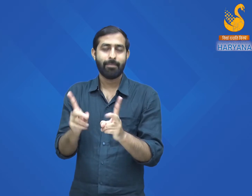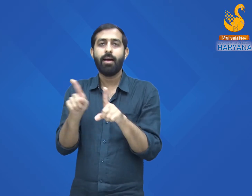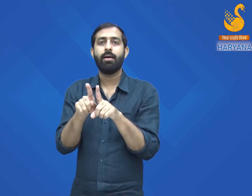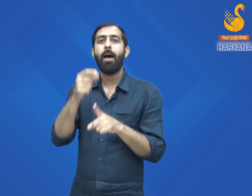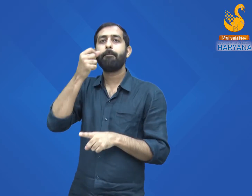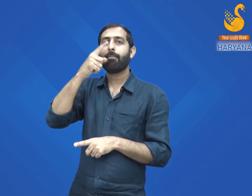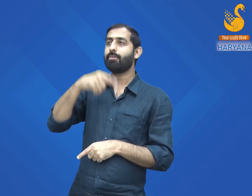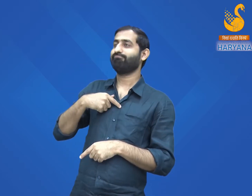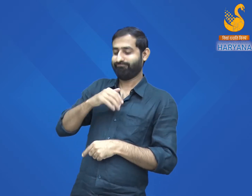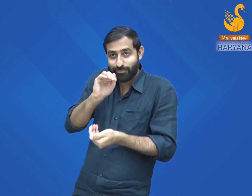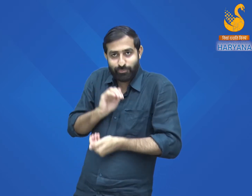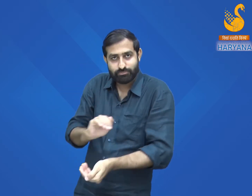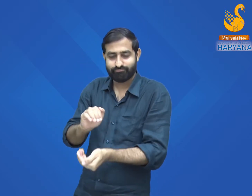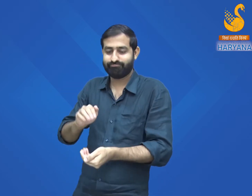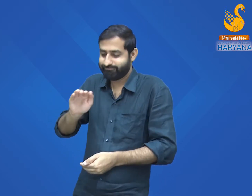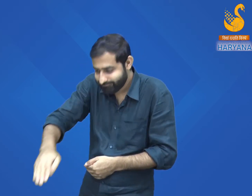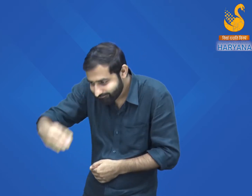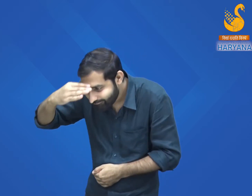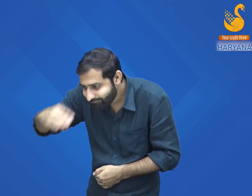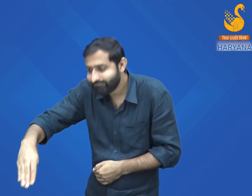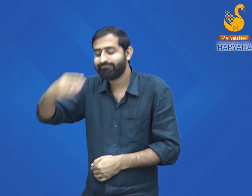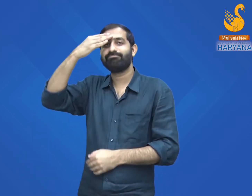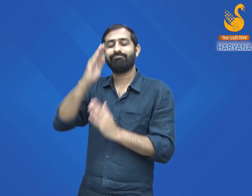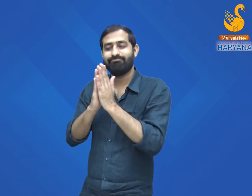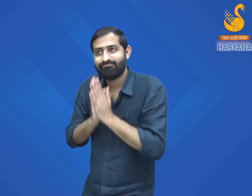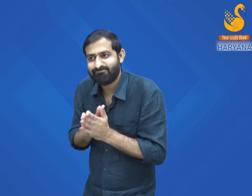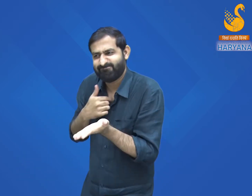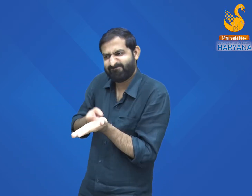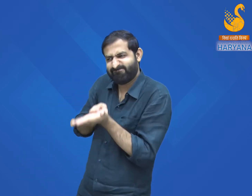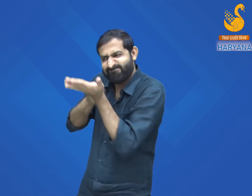teaches its children to respect its elders